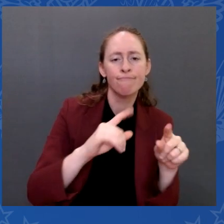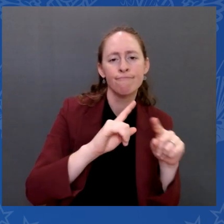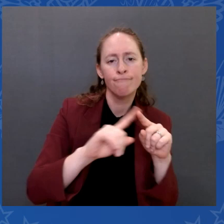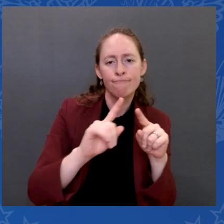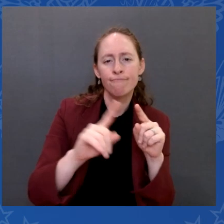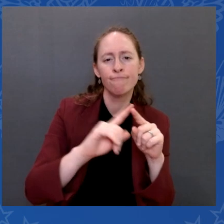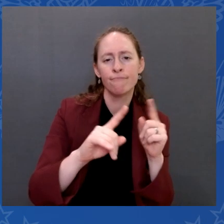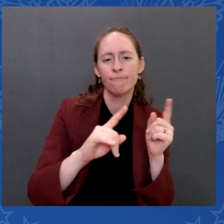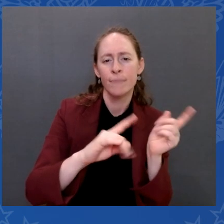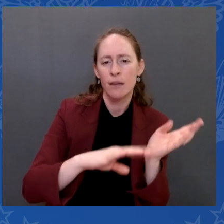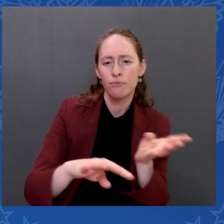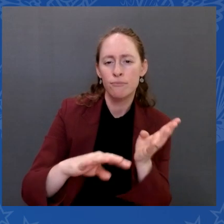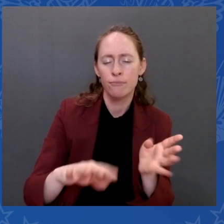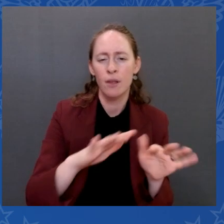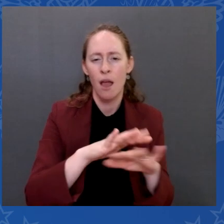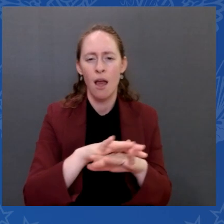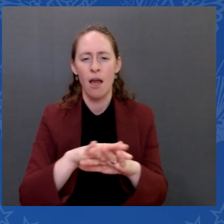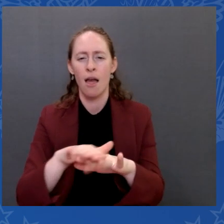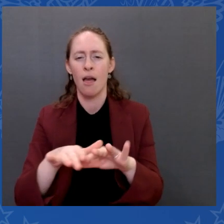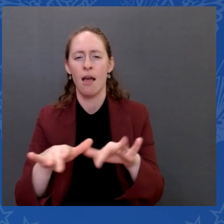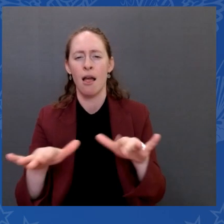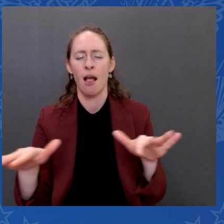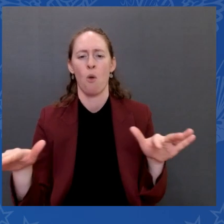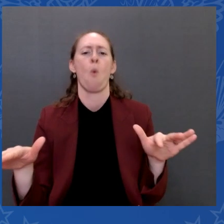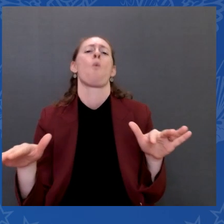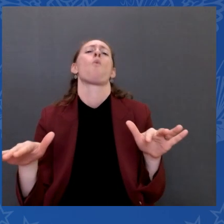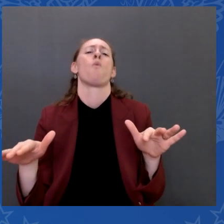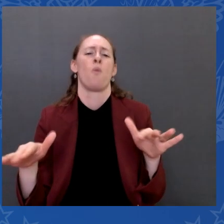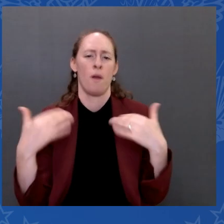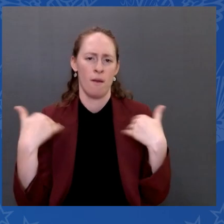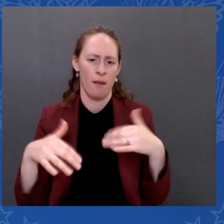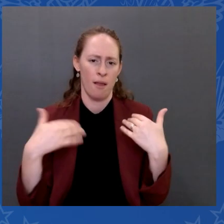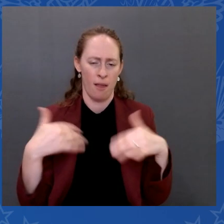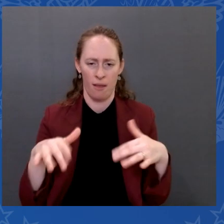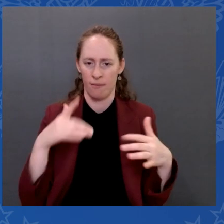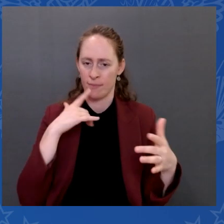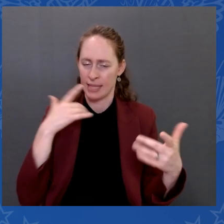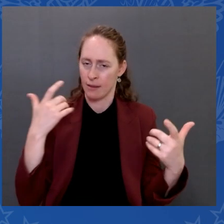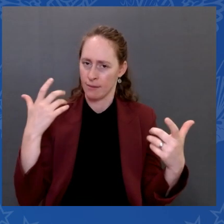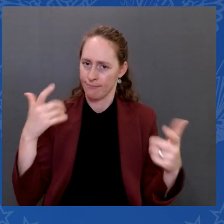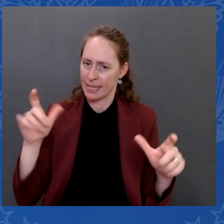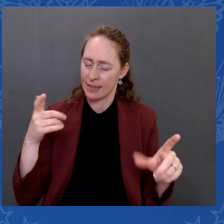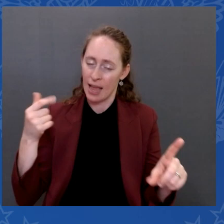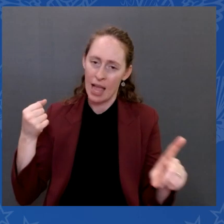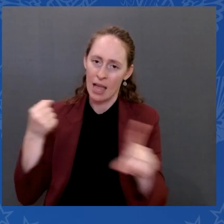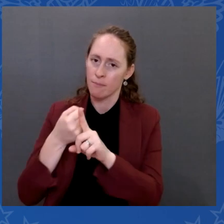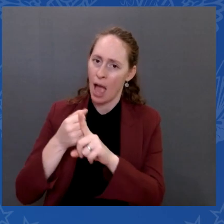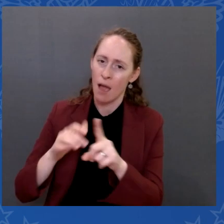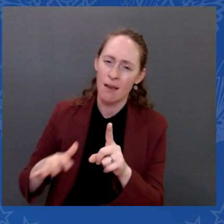So, Chris, could you just give us your perspective from -- from the ground of how you're thinking about this bill and where you see